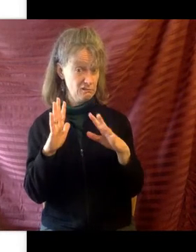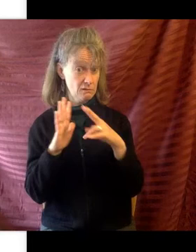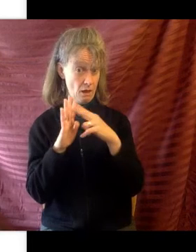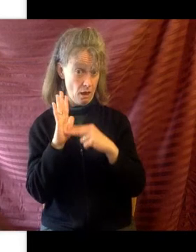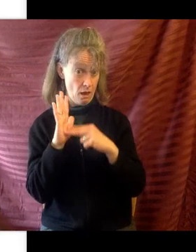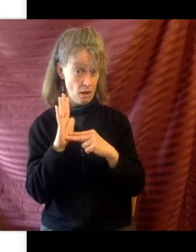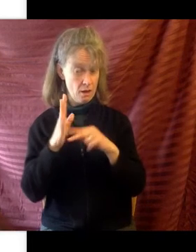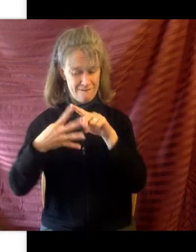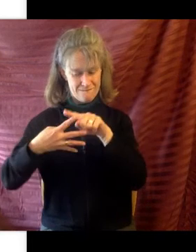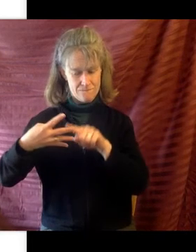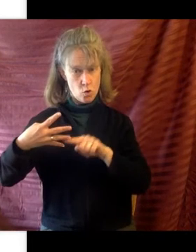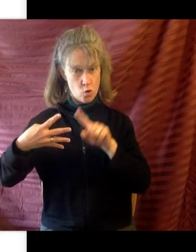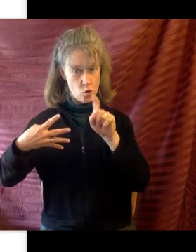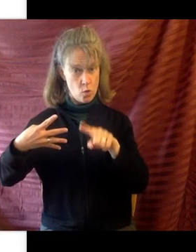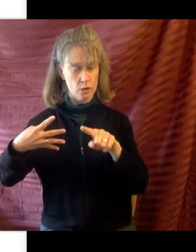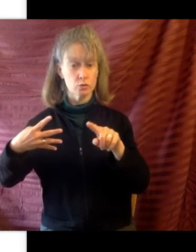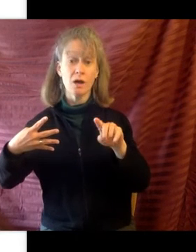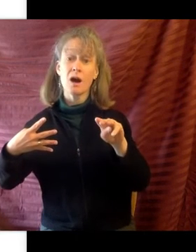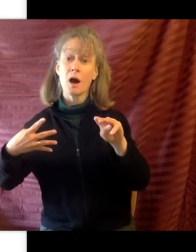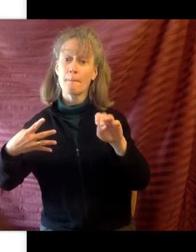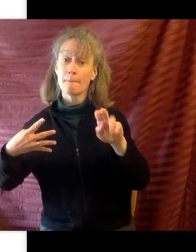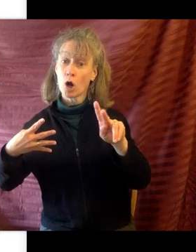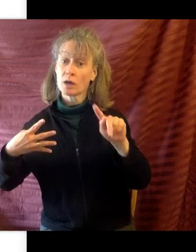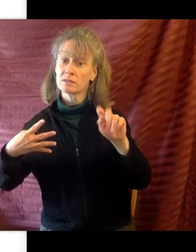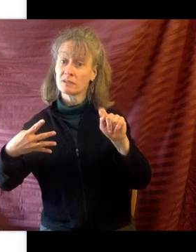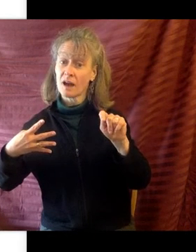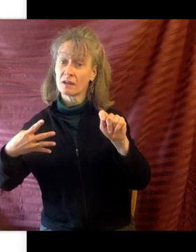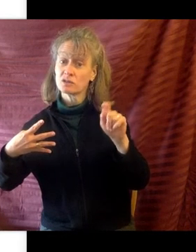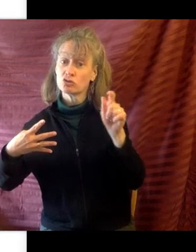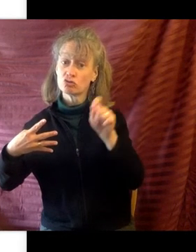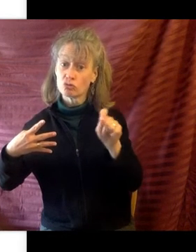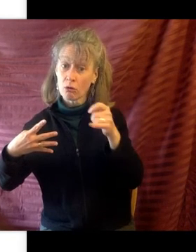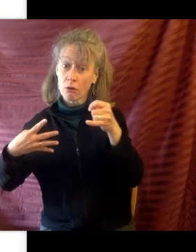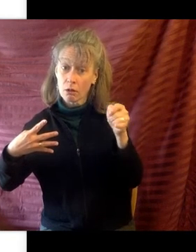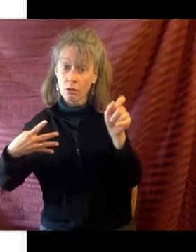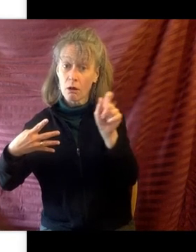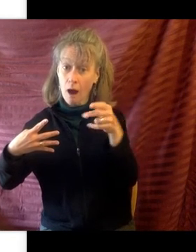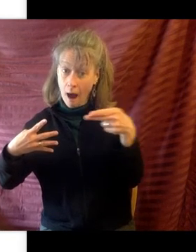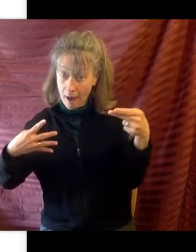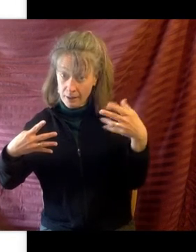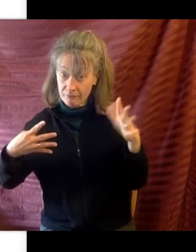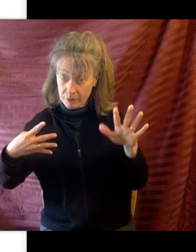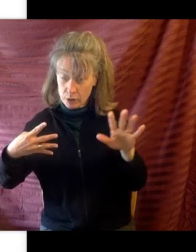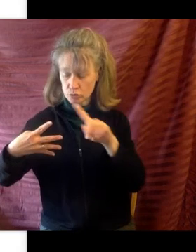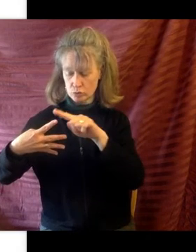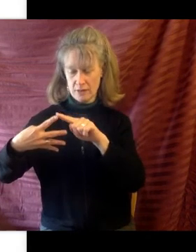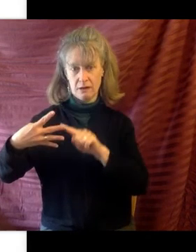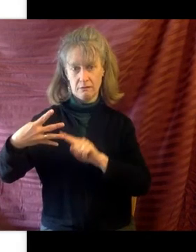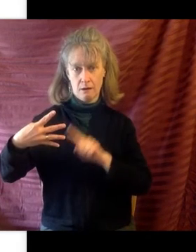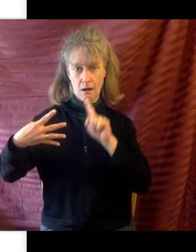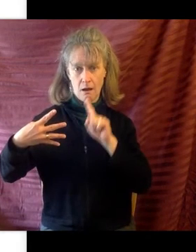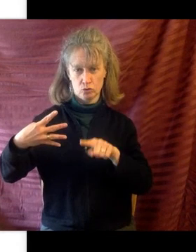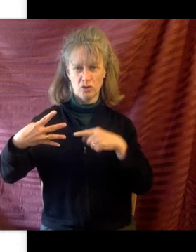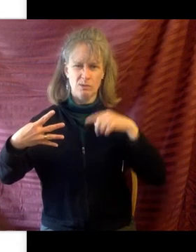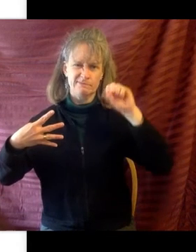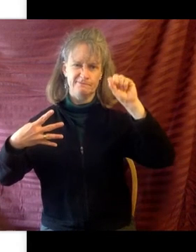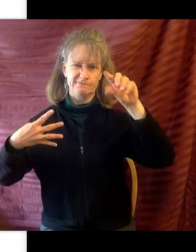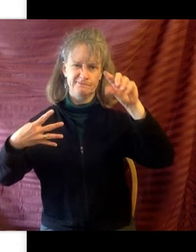After you have marked the text, you're going to answer these four questions. I'm just going to read them out loud.